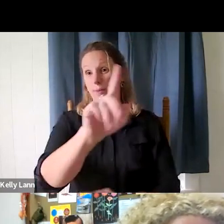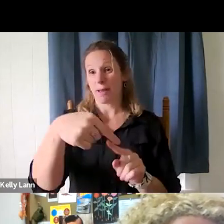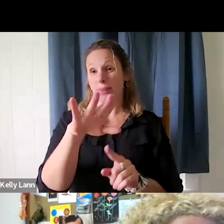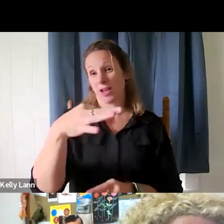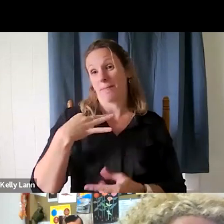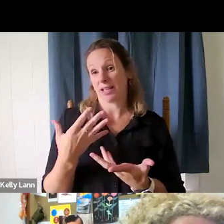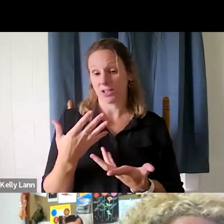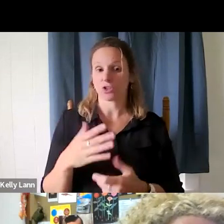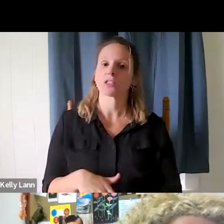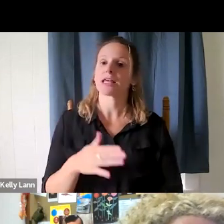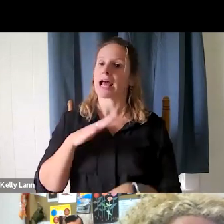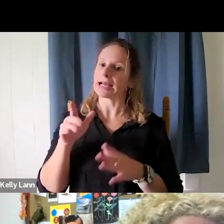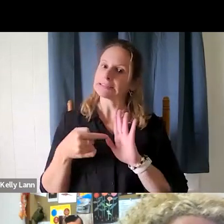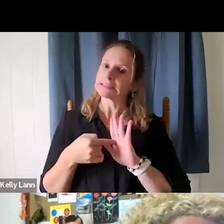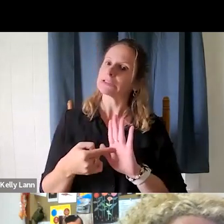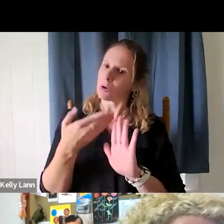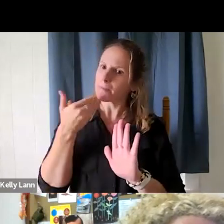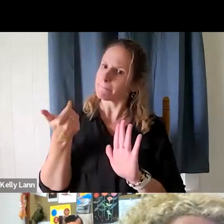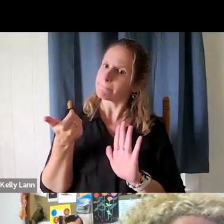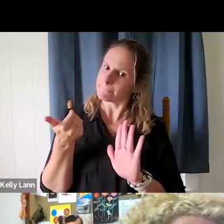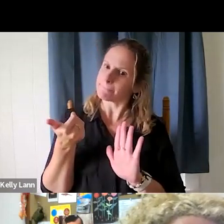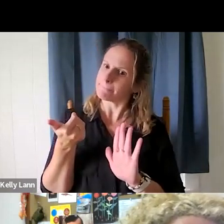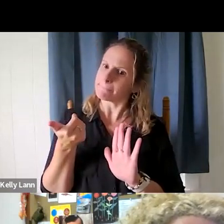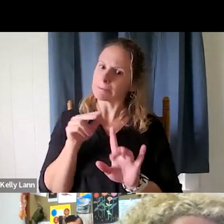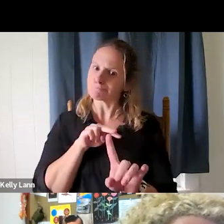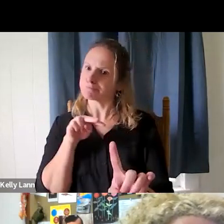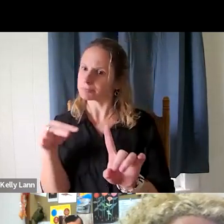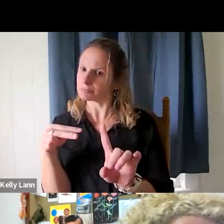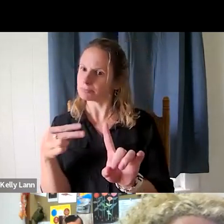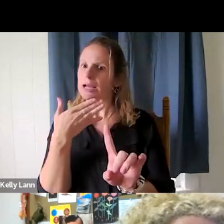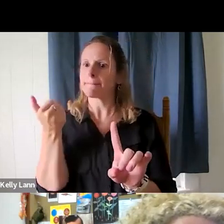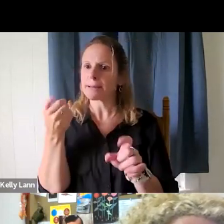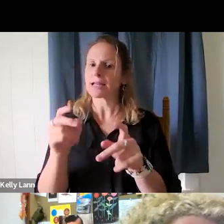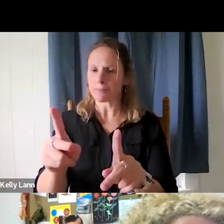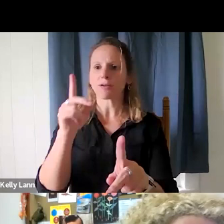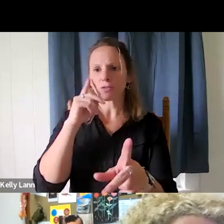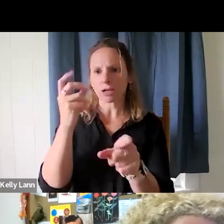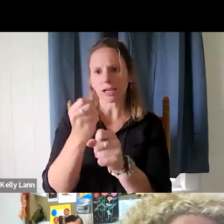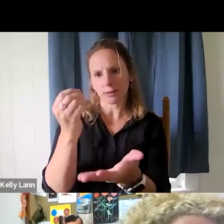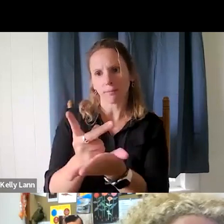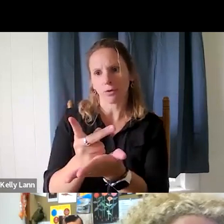and that I'm presenting them in the best light that is going to give them the best chances of getting approved for benefits.